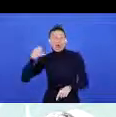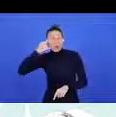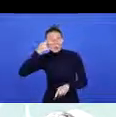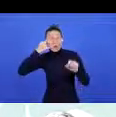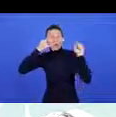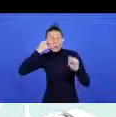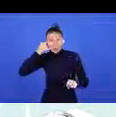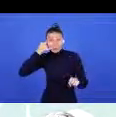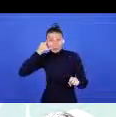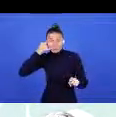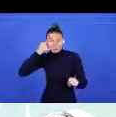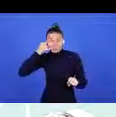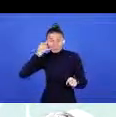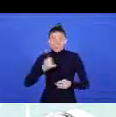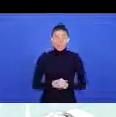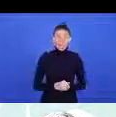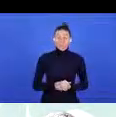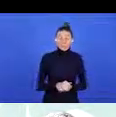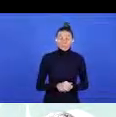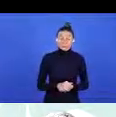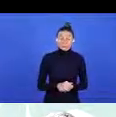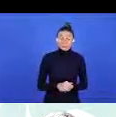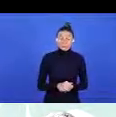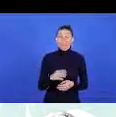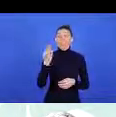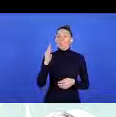, radio and on the phone, without